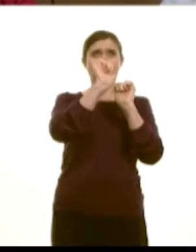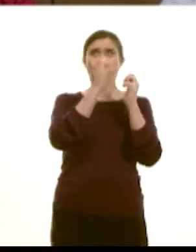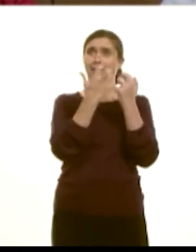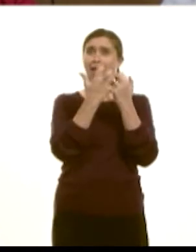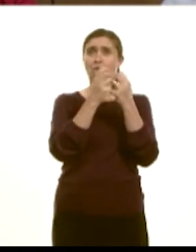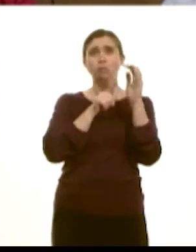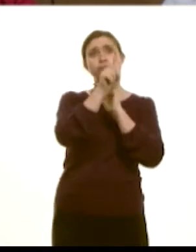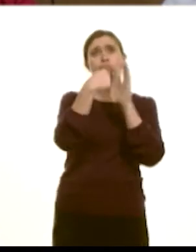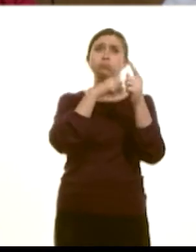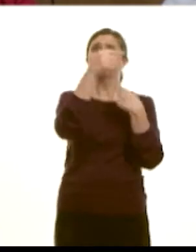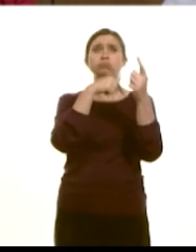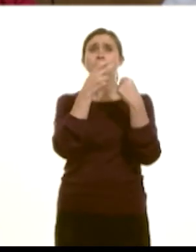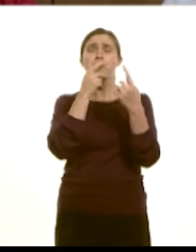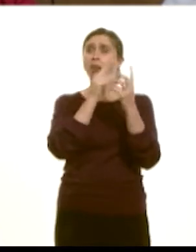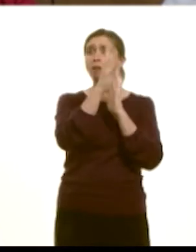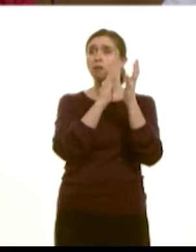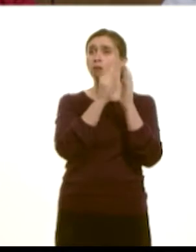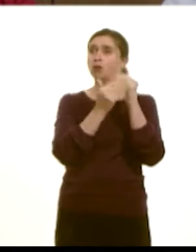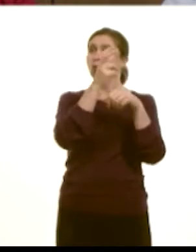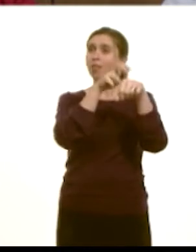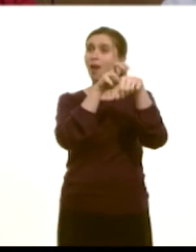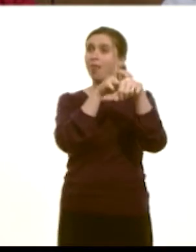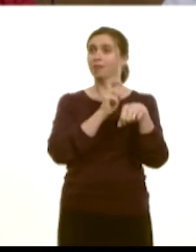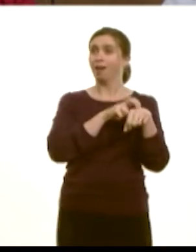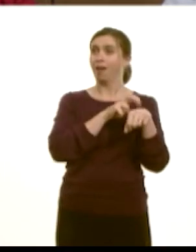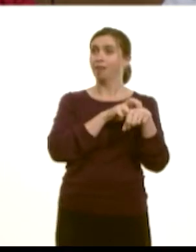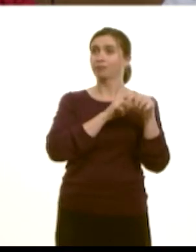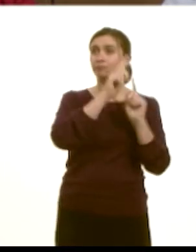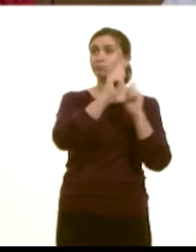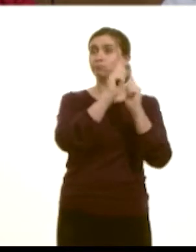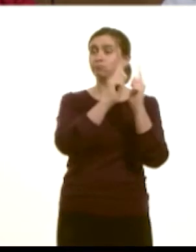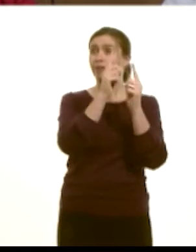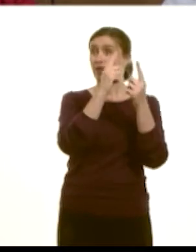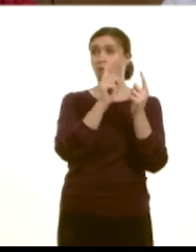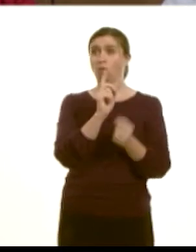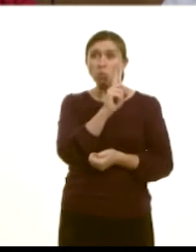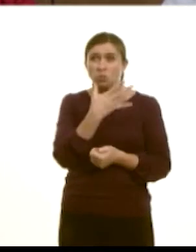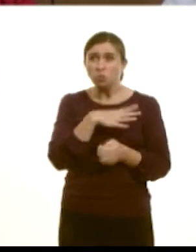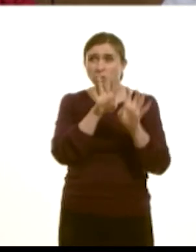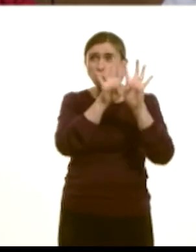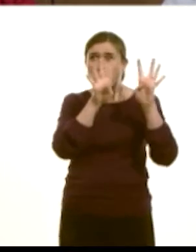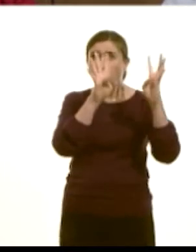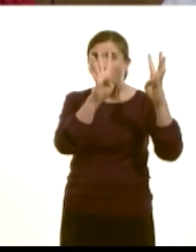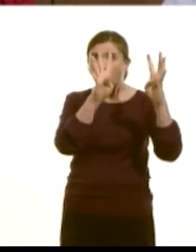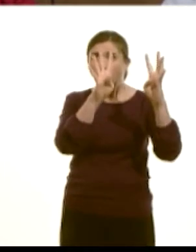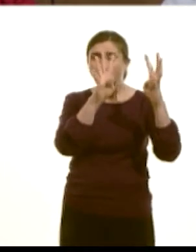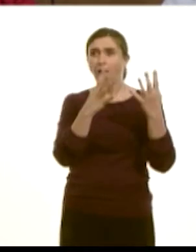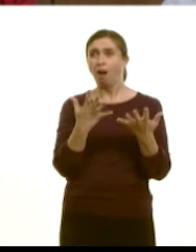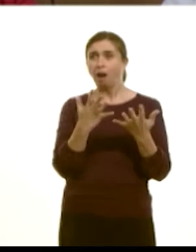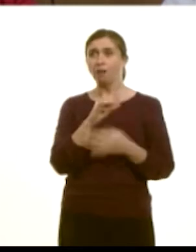The reality is that that will become, according to some in the Conservative Party and UKIP, the border between the UK and the EU. So, there are much wider dimensions here.